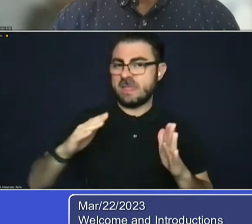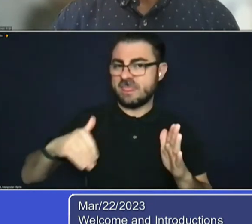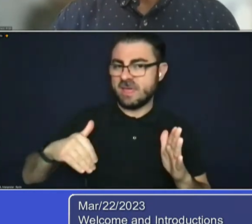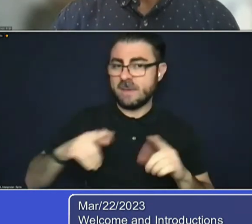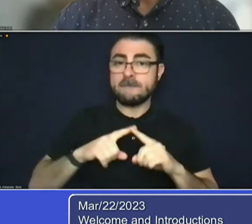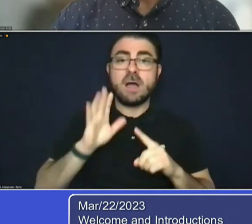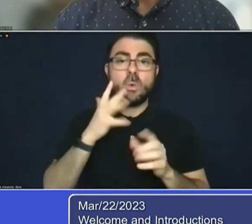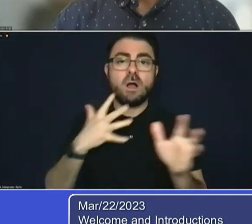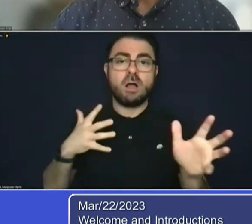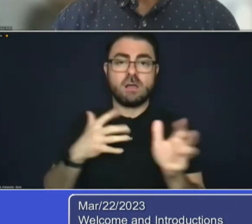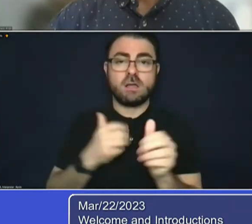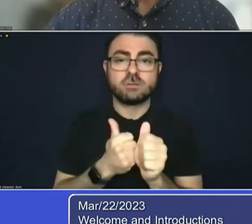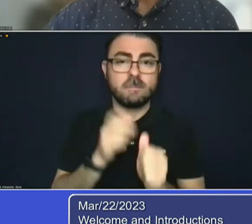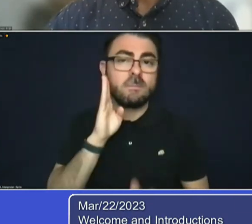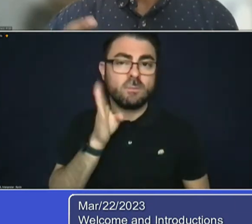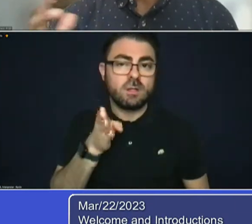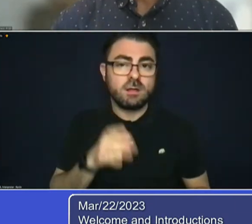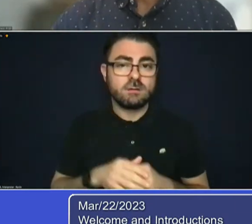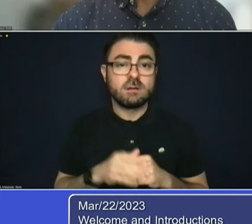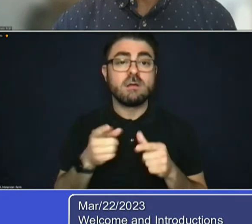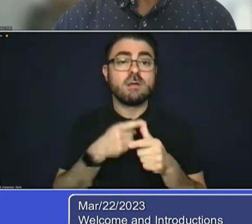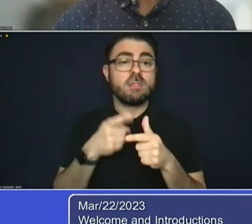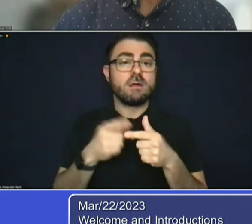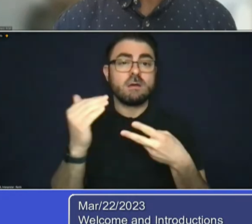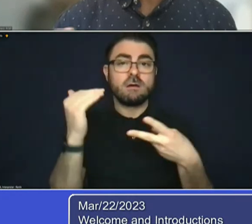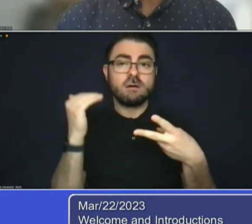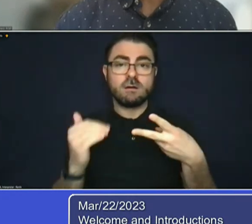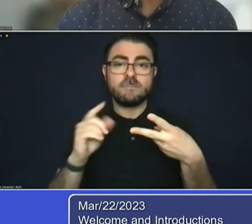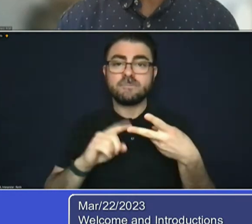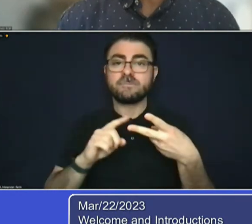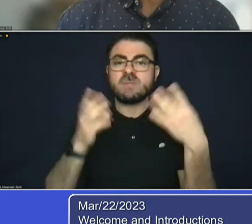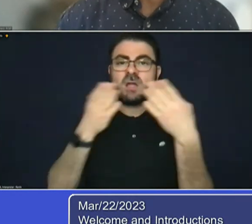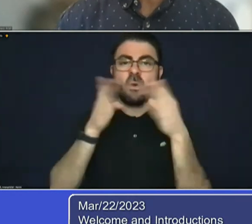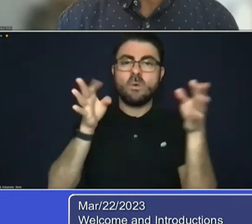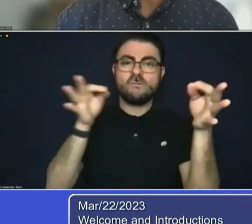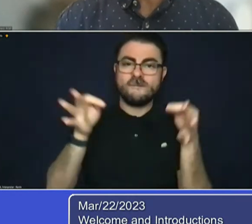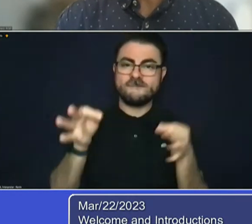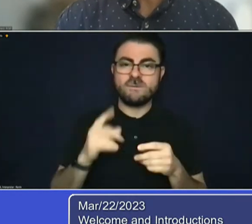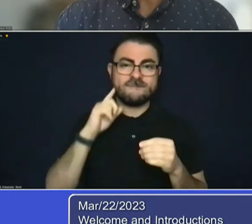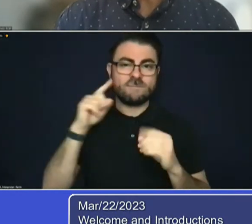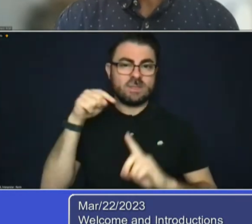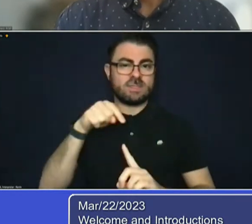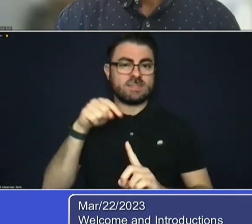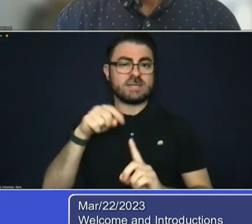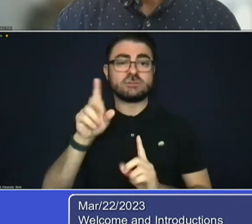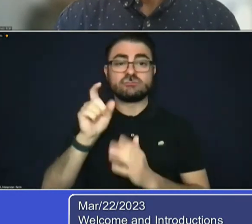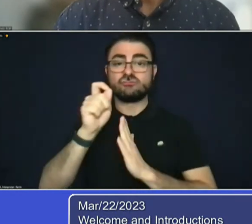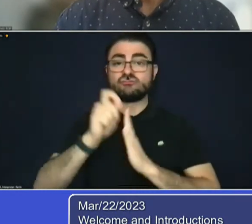THEY ARE WE'RE GOING TO GO AROUND ABOUT WE'RE STARTING A LITTLE LATE.